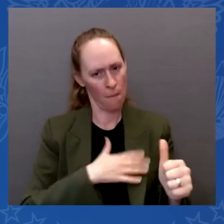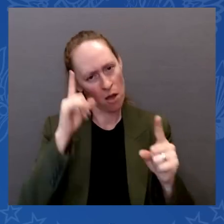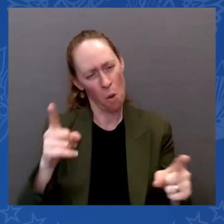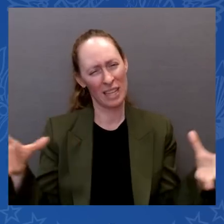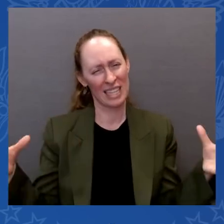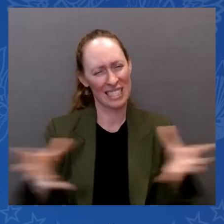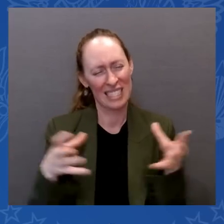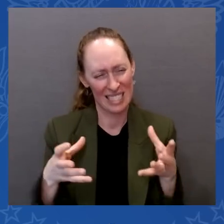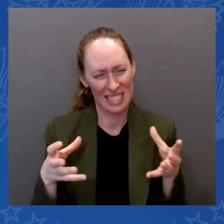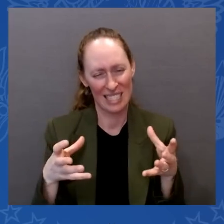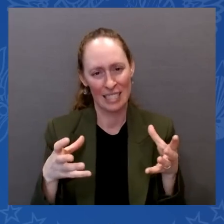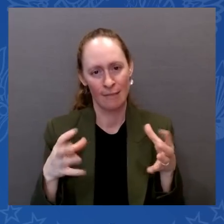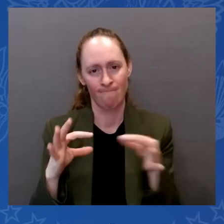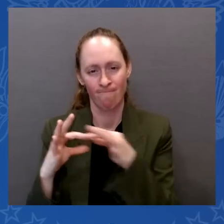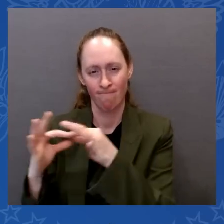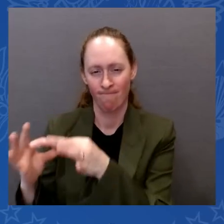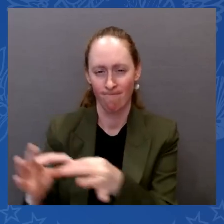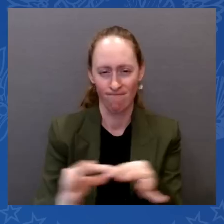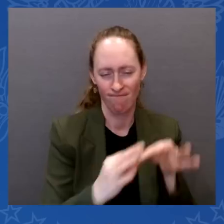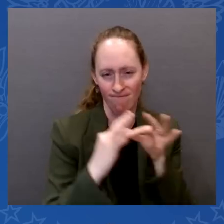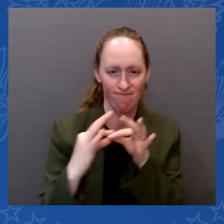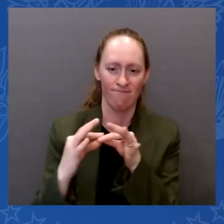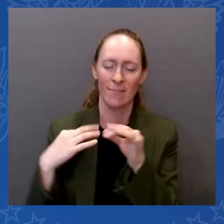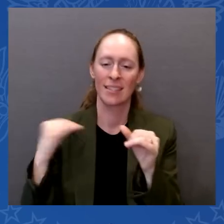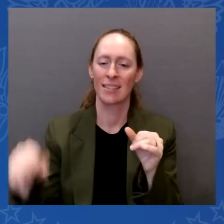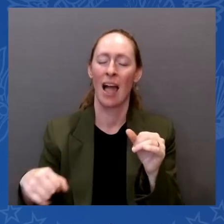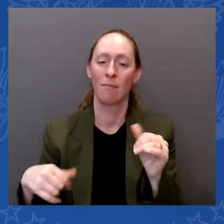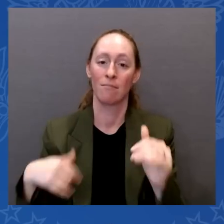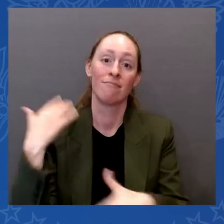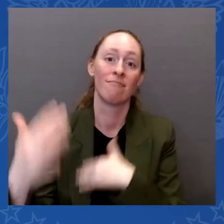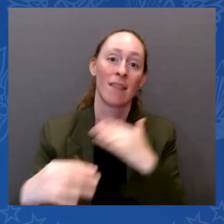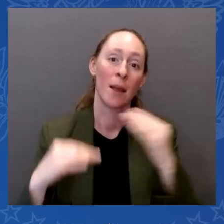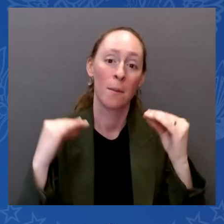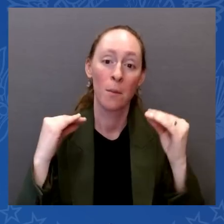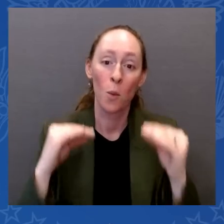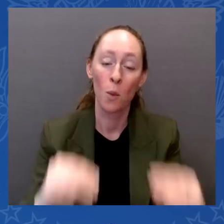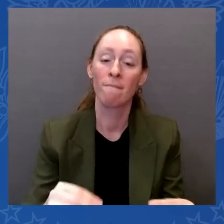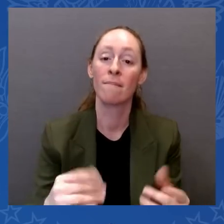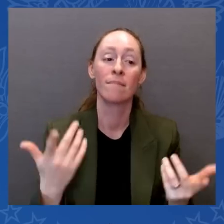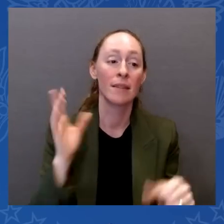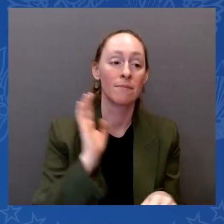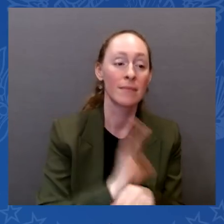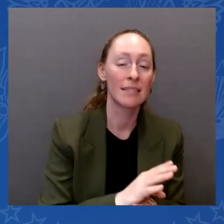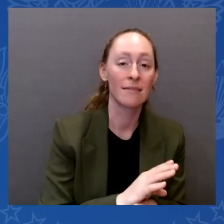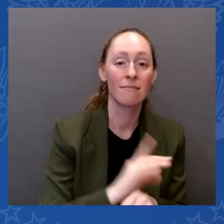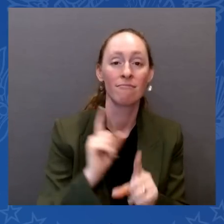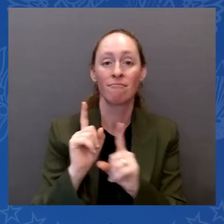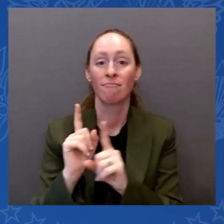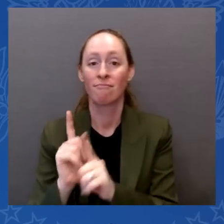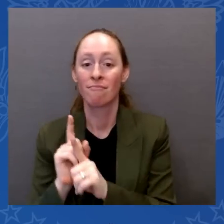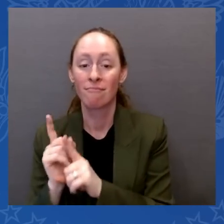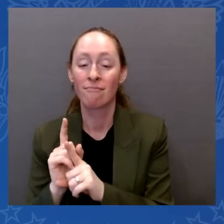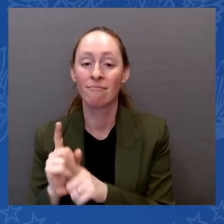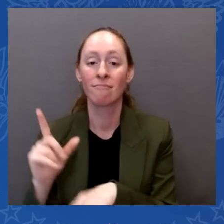and there's business, labor, apprentices. There's lot of good folks all understanding that we can outcompete the rest of the world